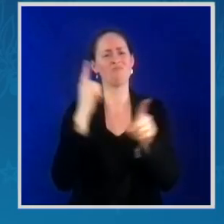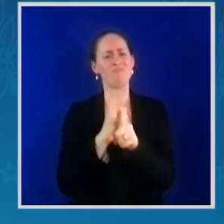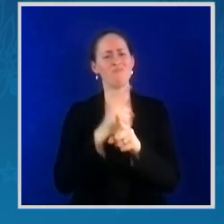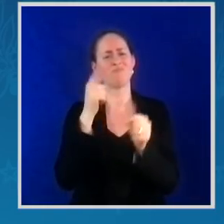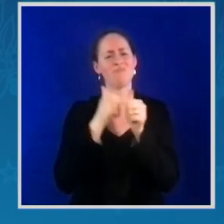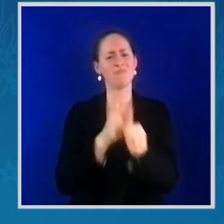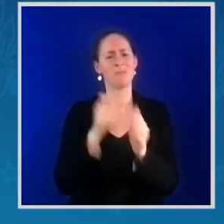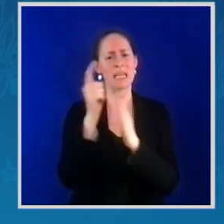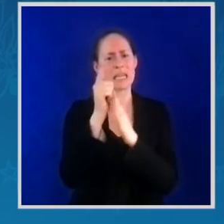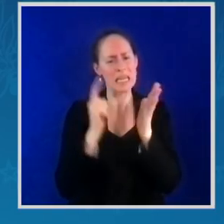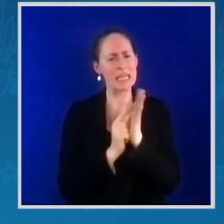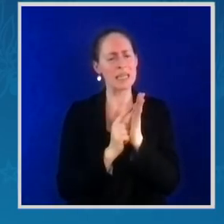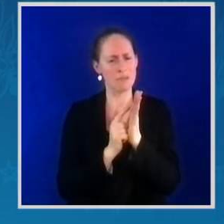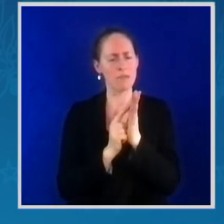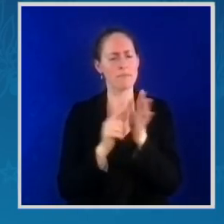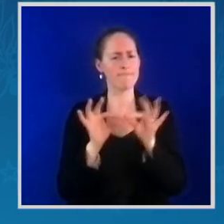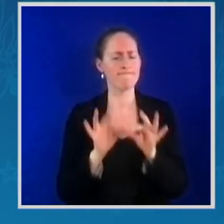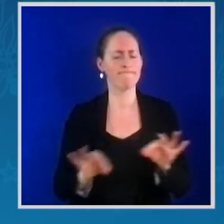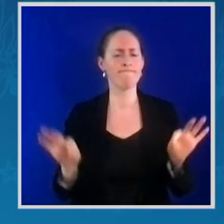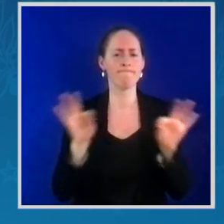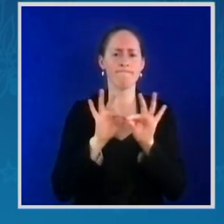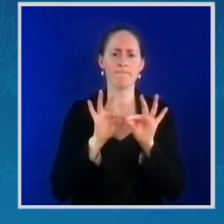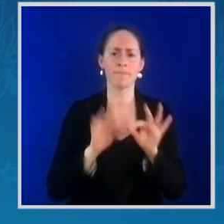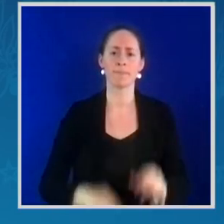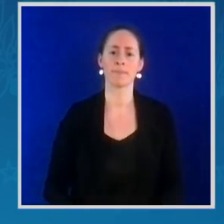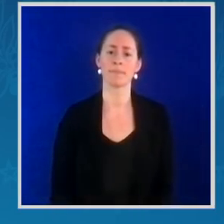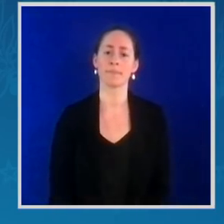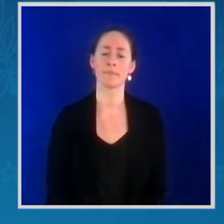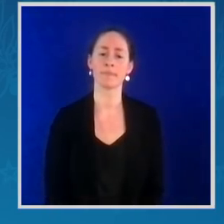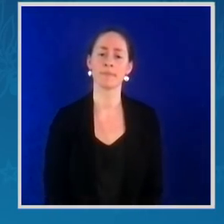I want to be very clear that the problem at the border